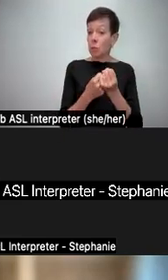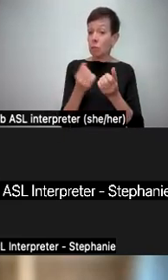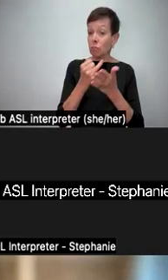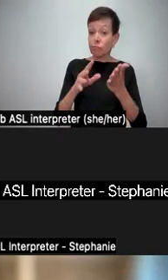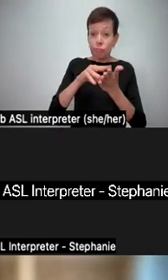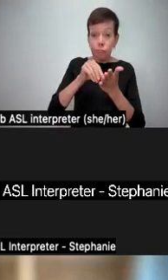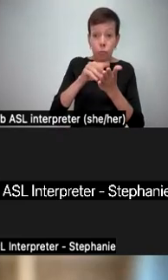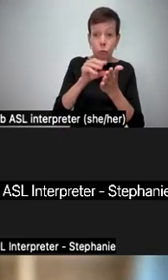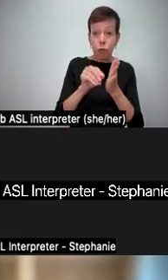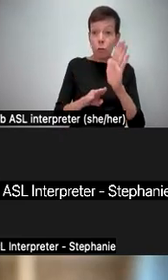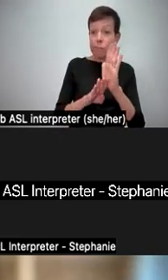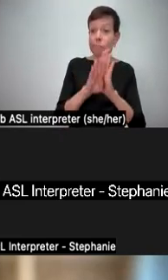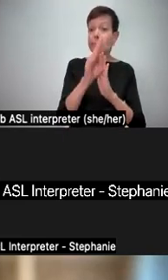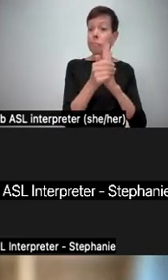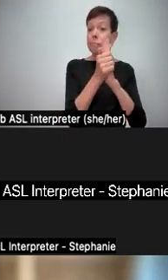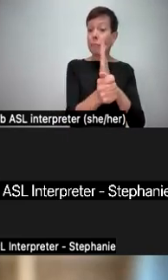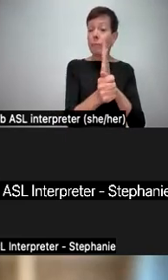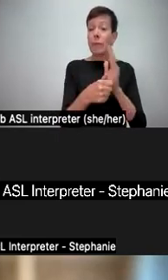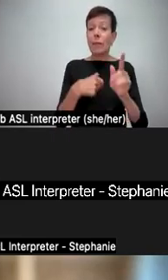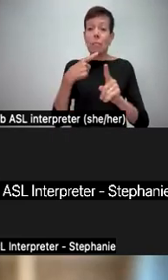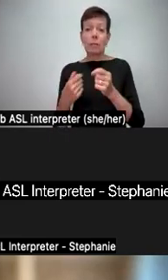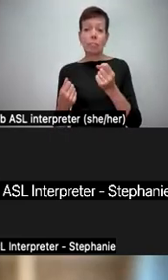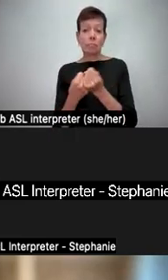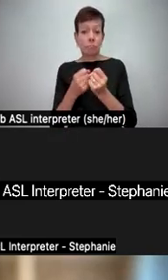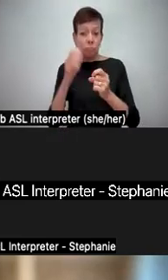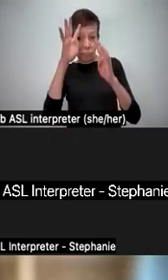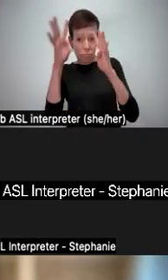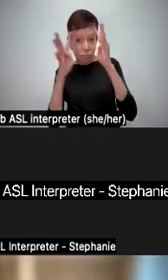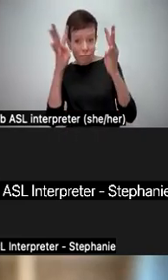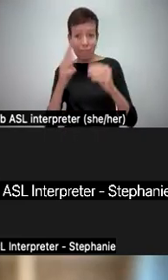creativity. Calgary Arts Development supports and strengthens the arts to